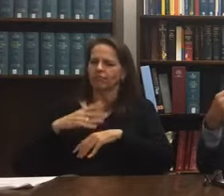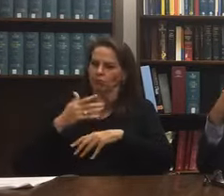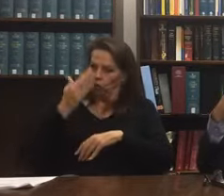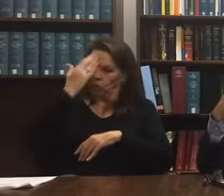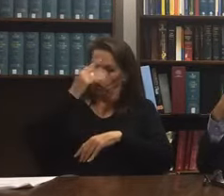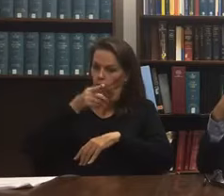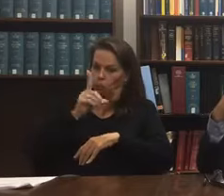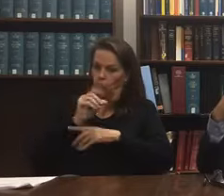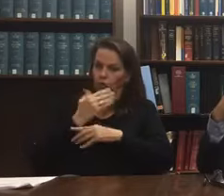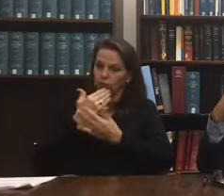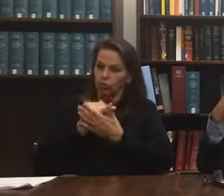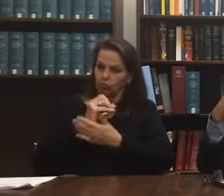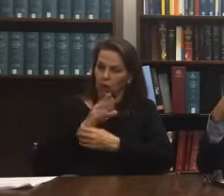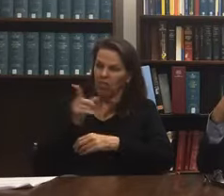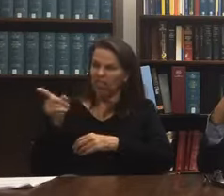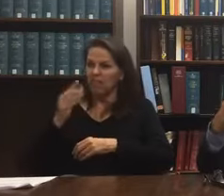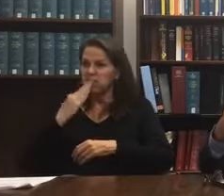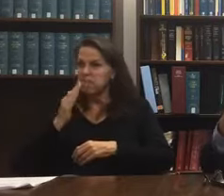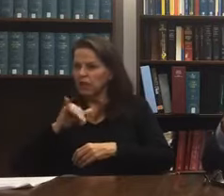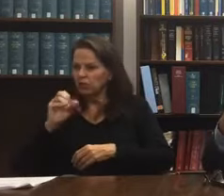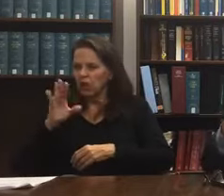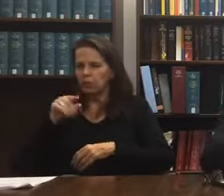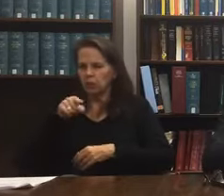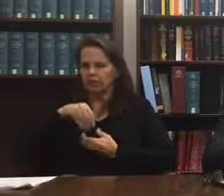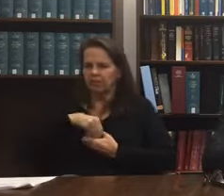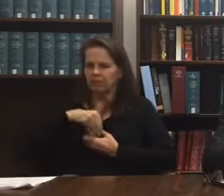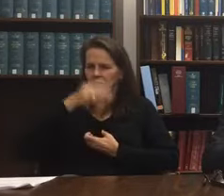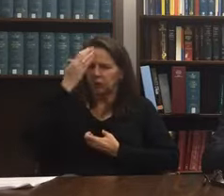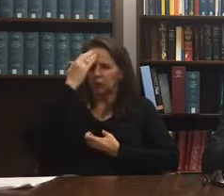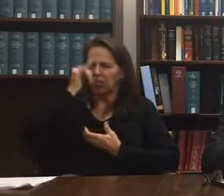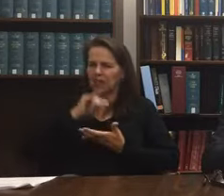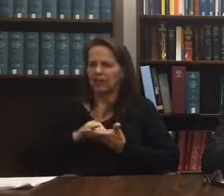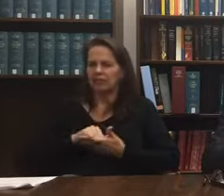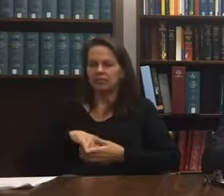you know you need to recognize that I think things are going well I just don't